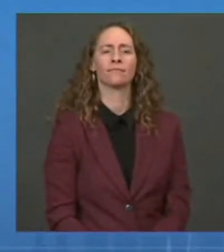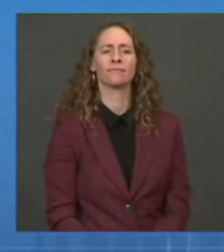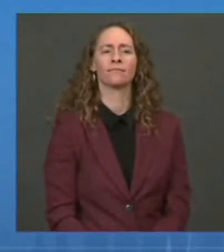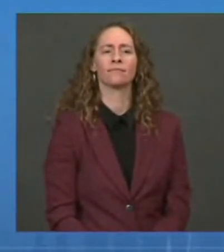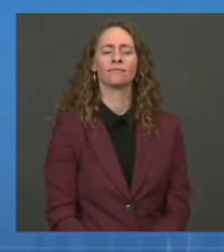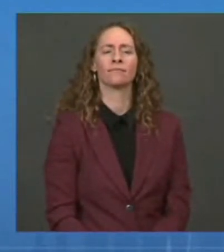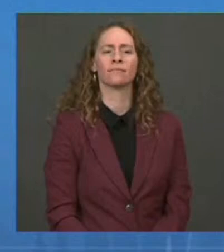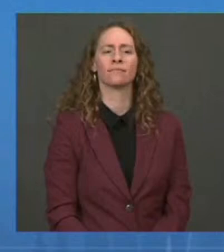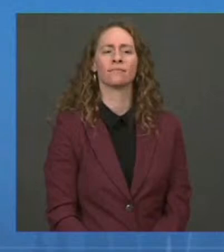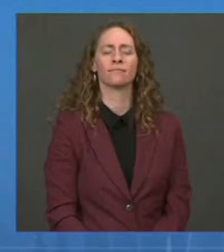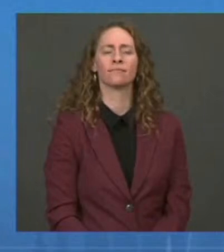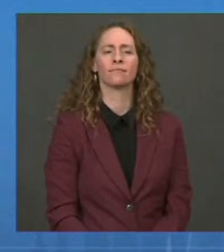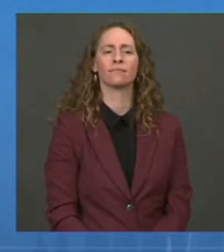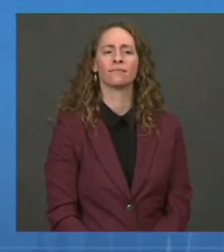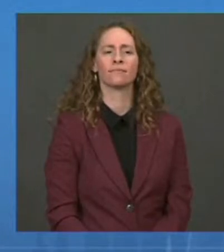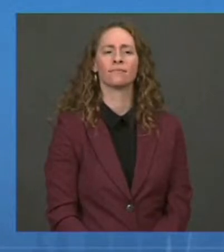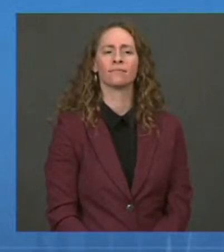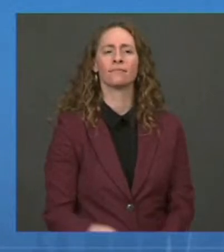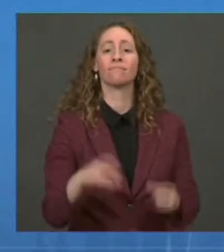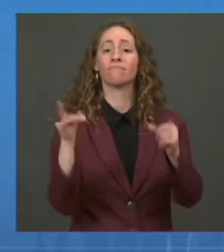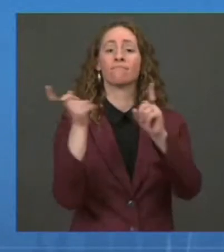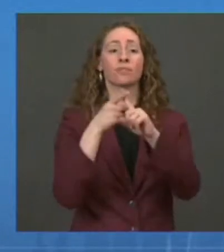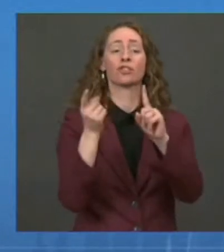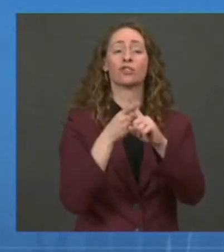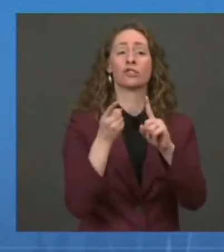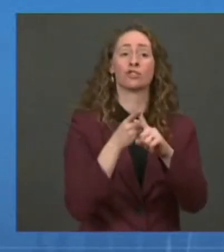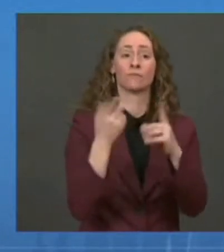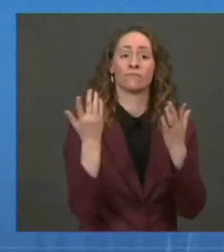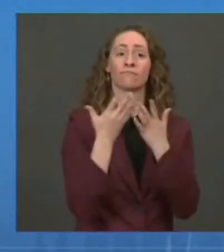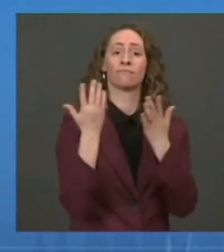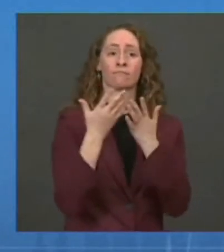ONE IS TO TAKE A LOOK WHEN WE